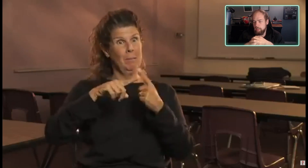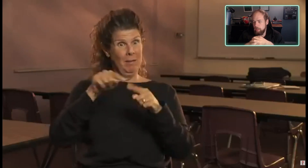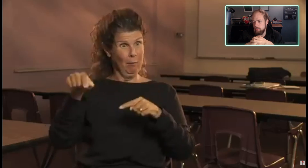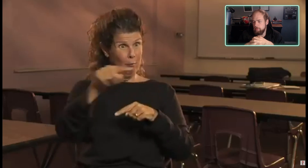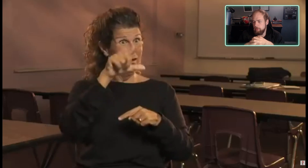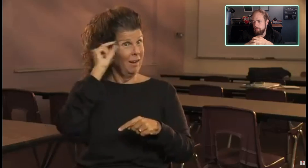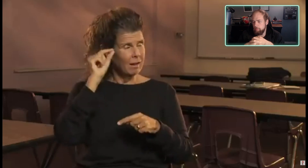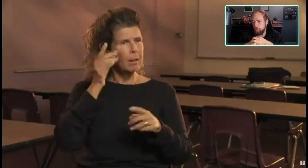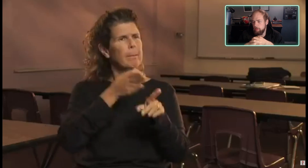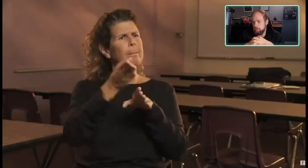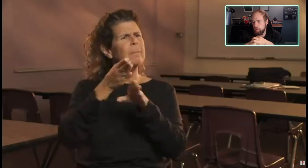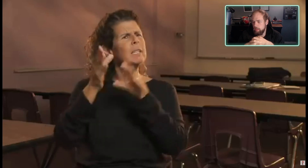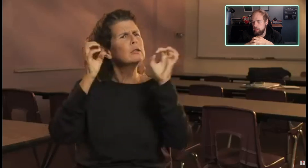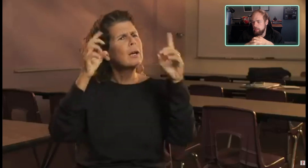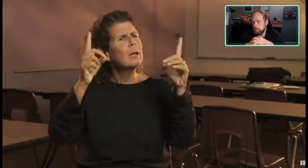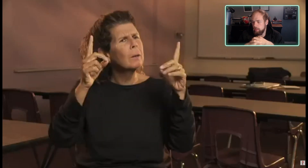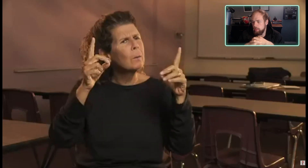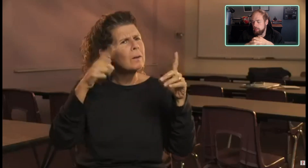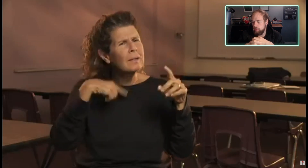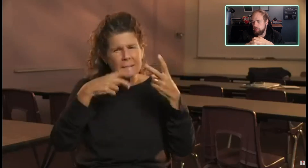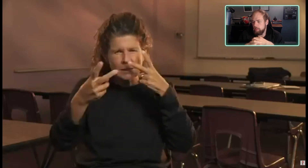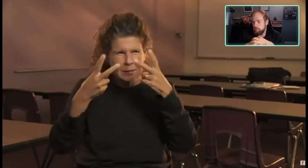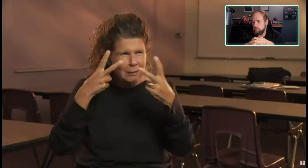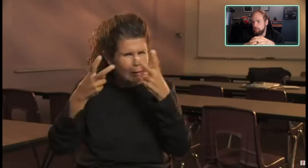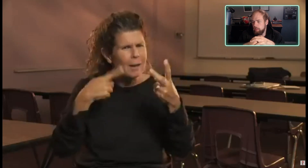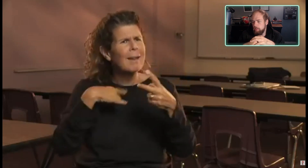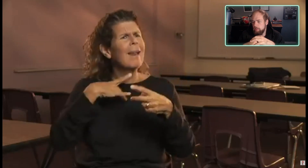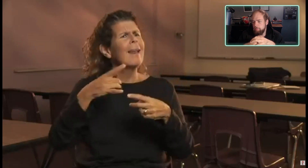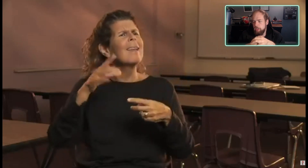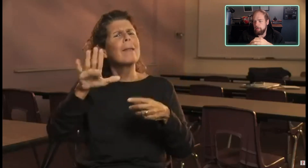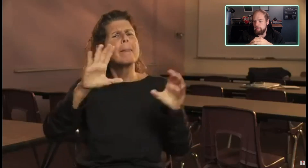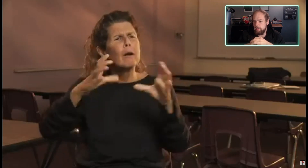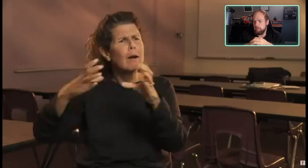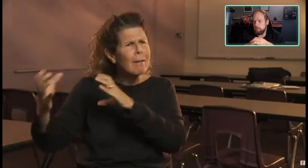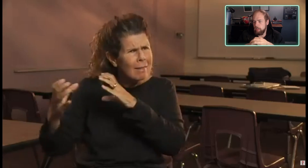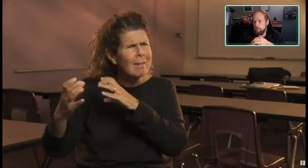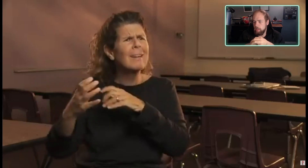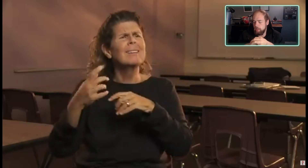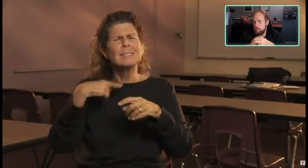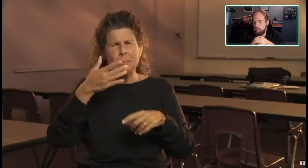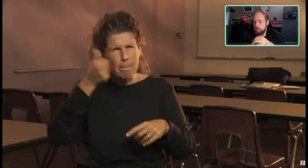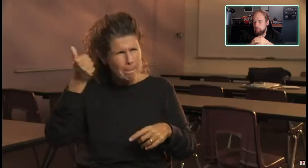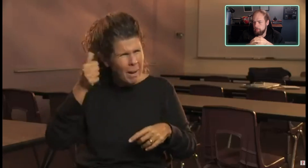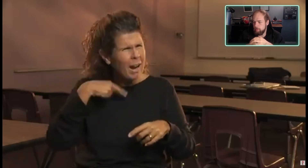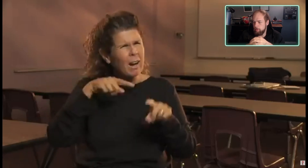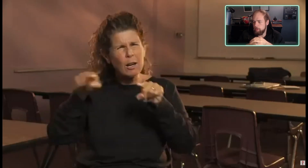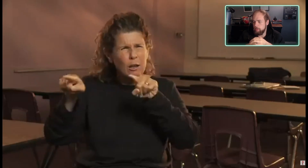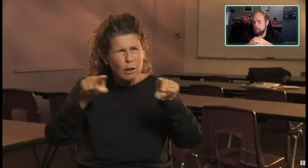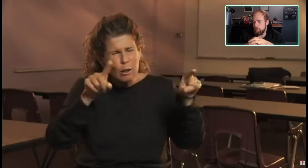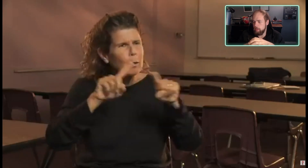not doesn't really fit my personality notice many of my friends in gadet they had majors in